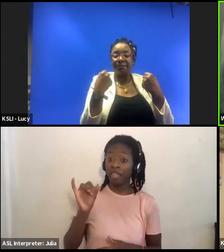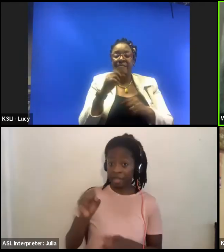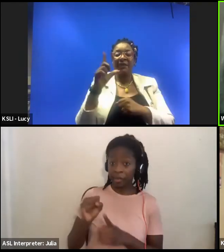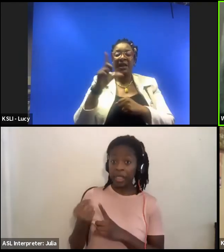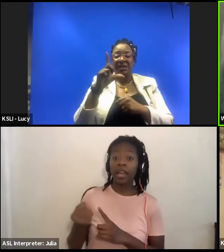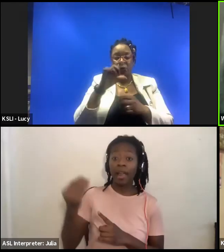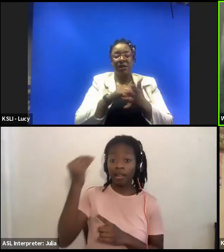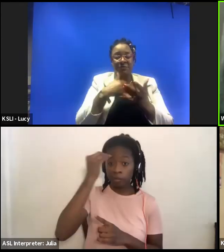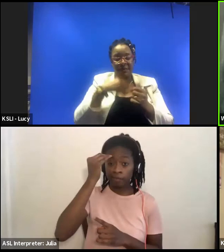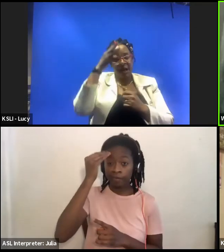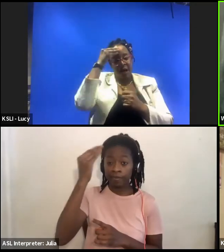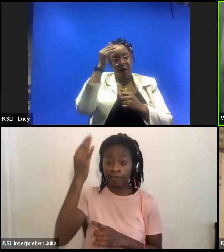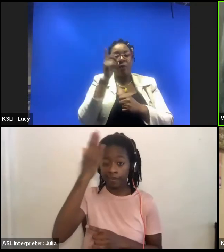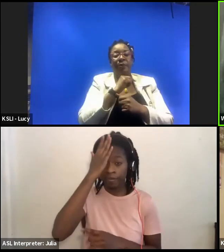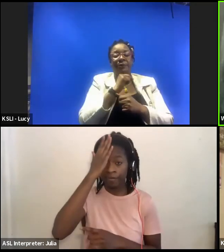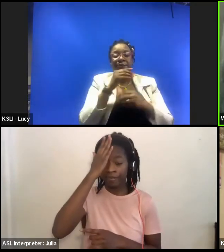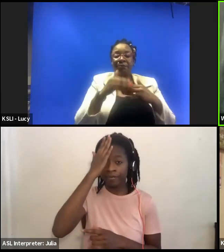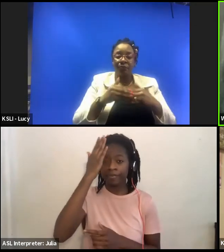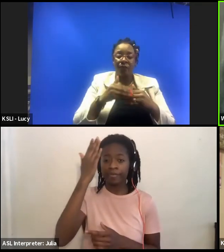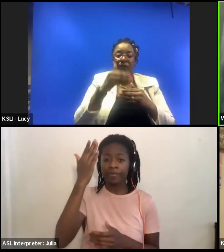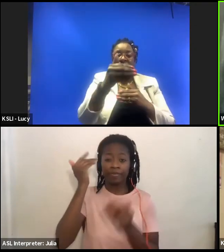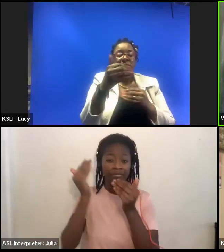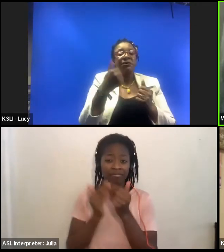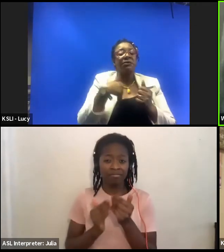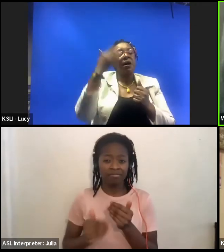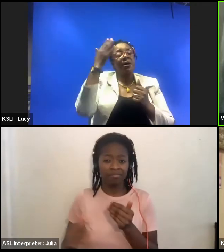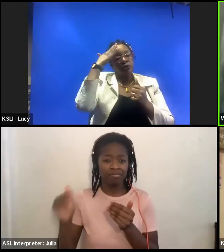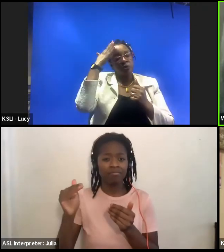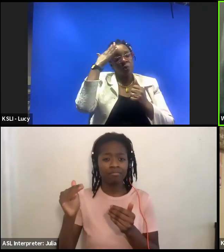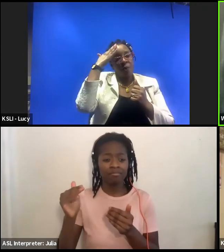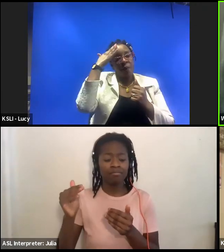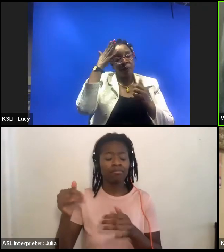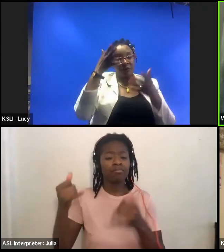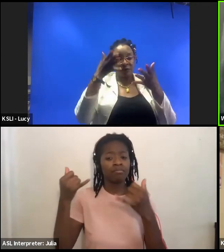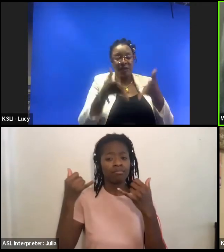and moving forward, I know now how to create...